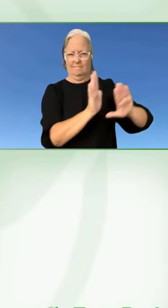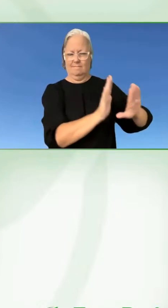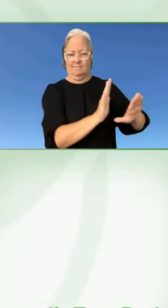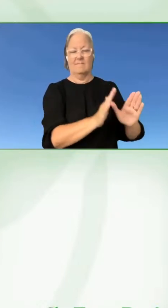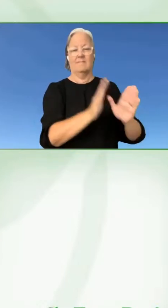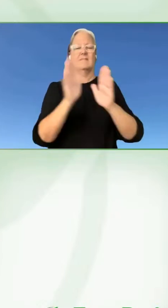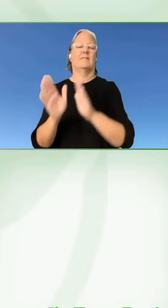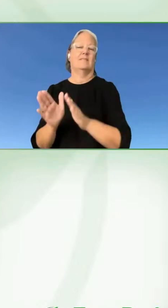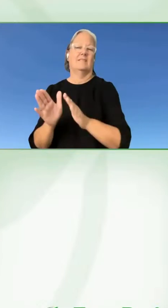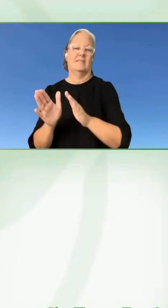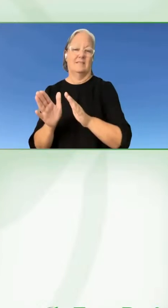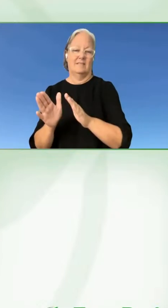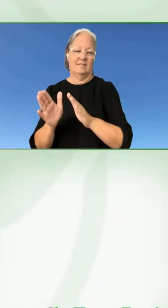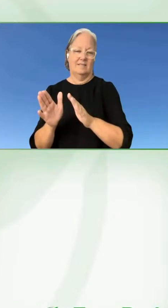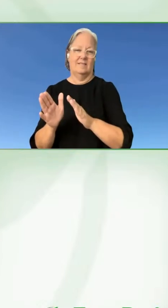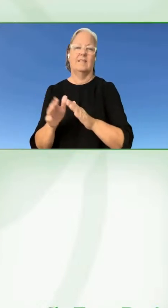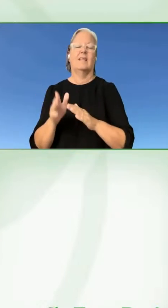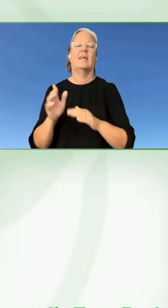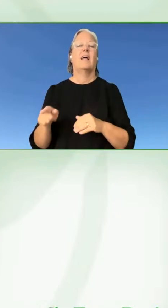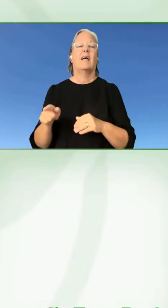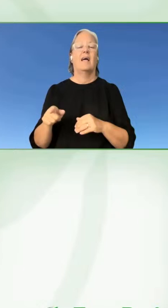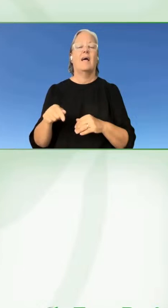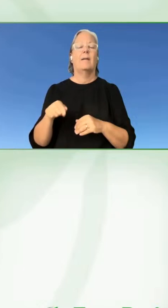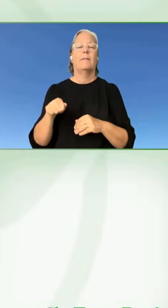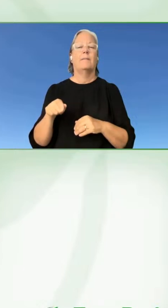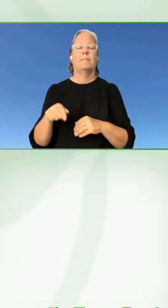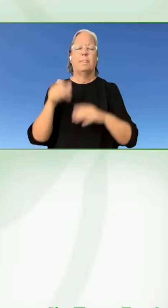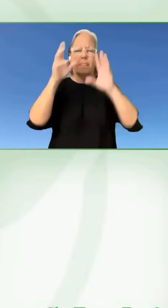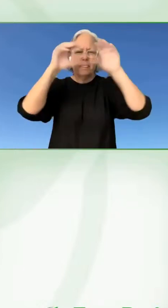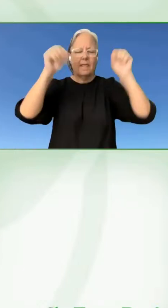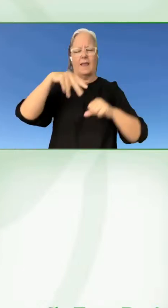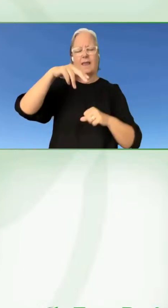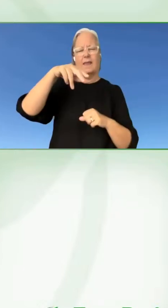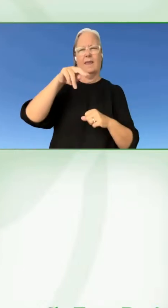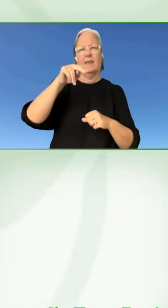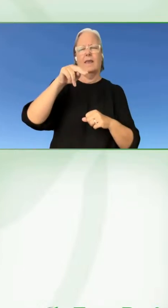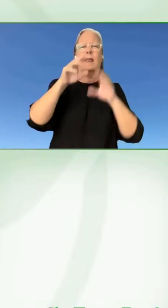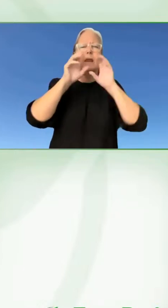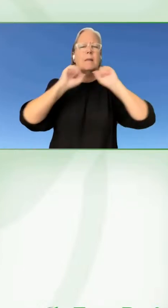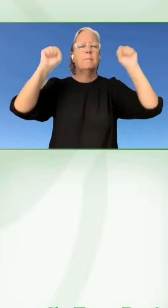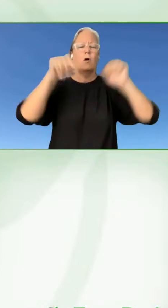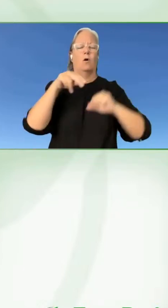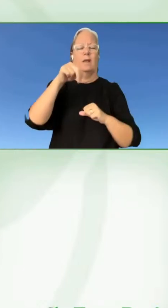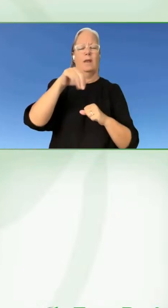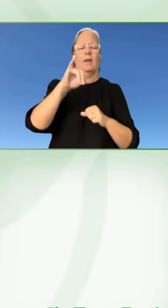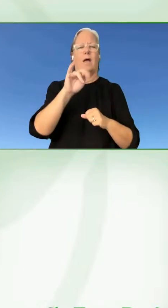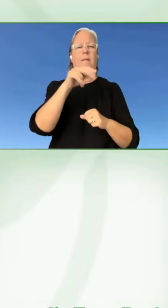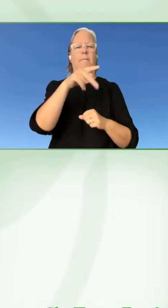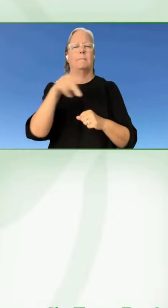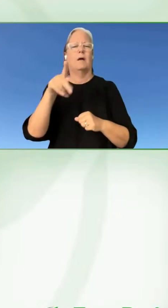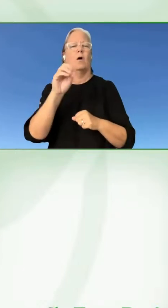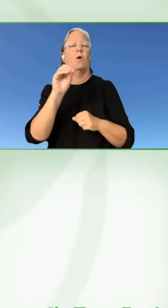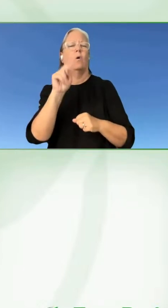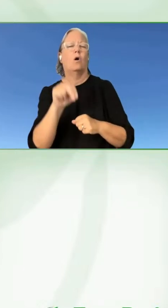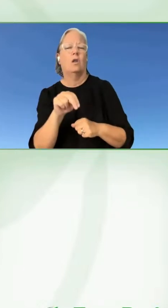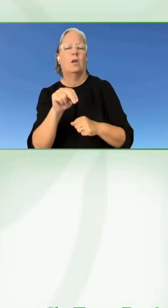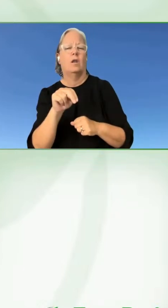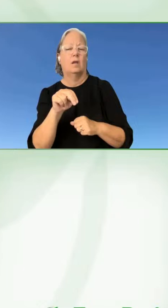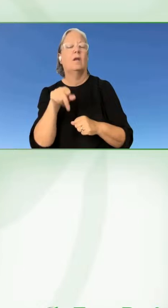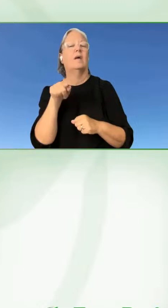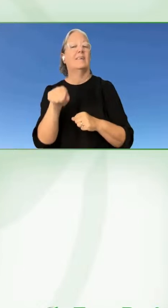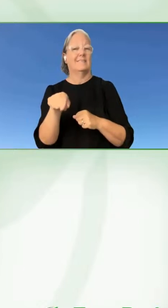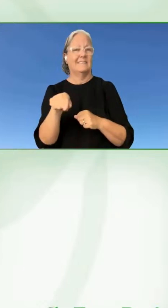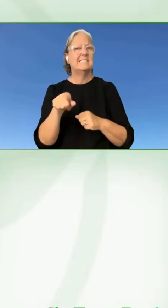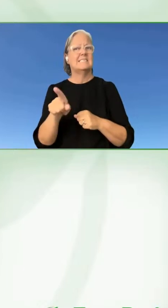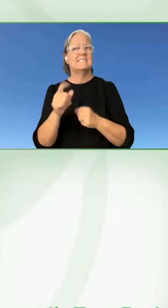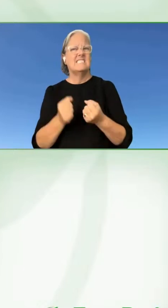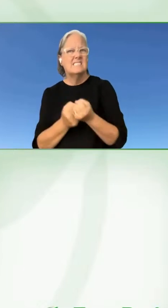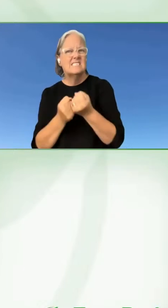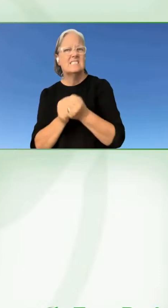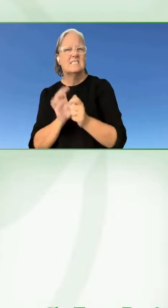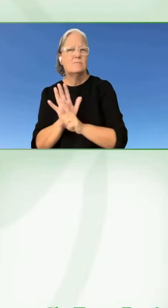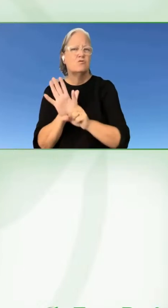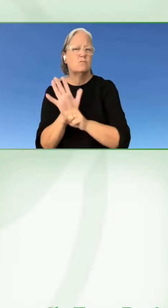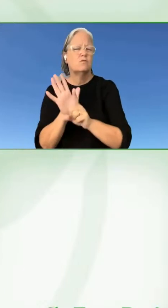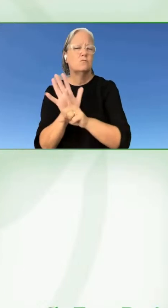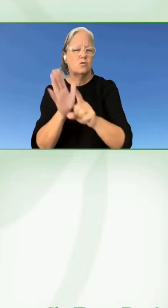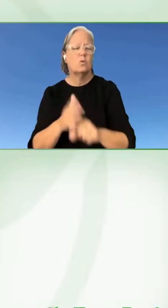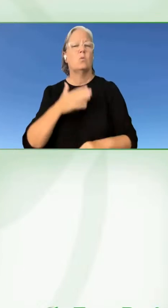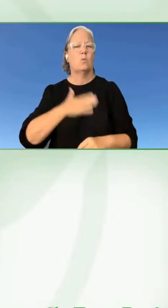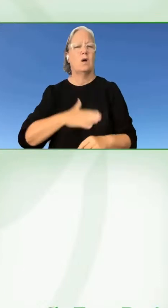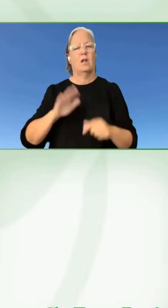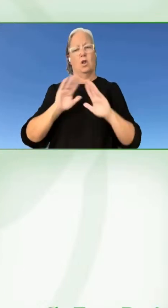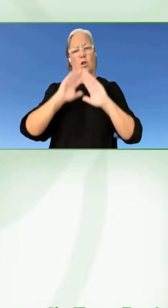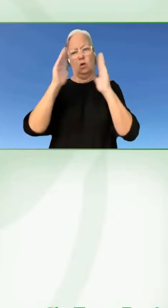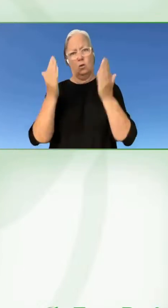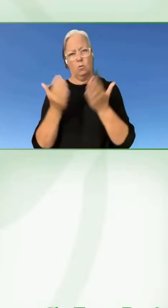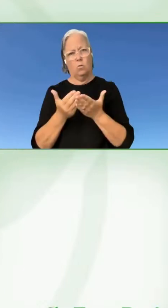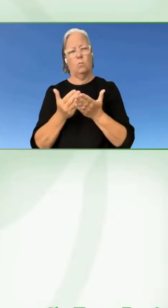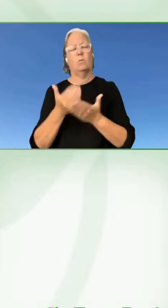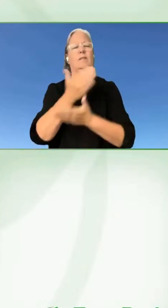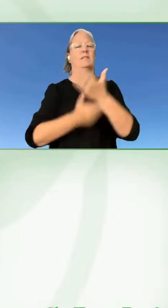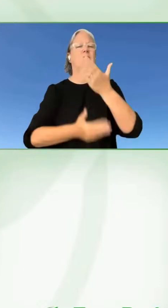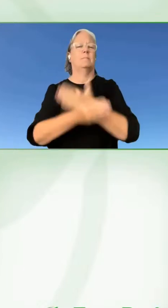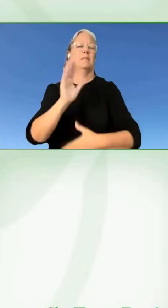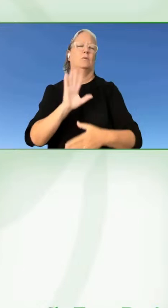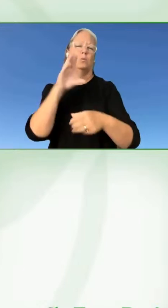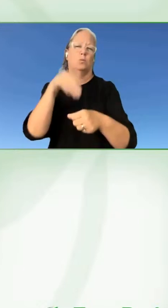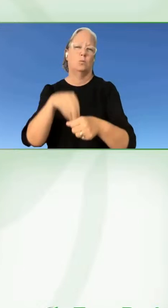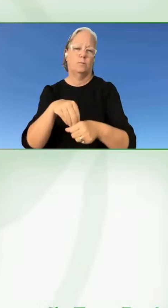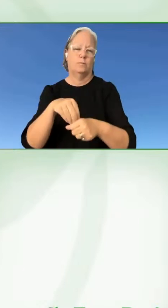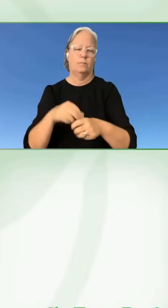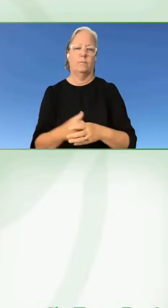the inconveniences and creating and realising opportunities that can be achieved through